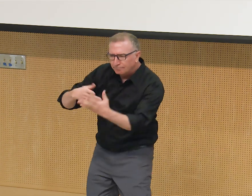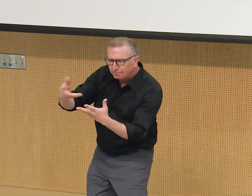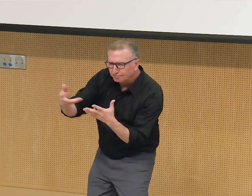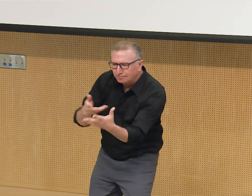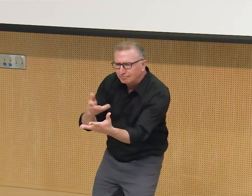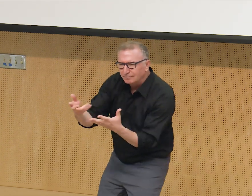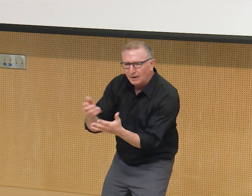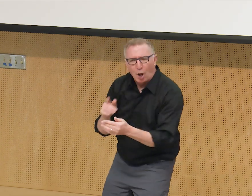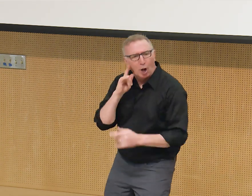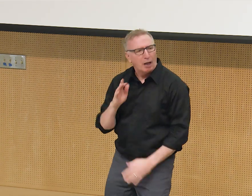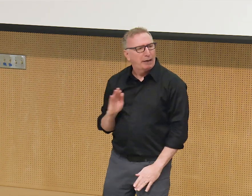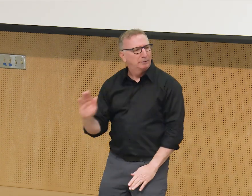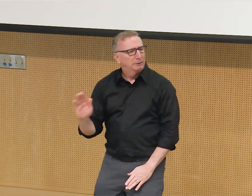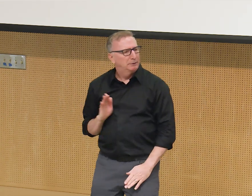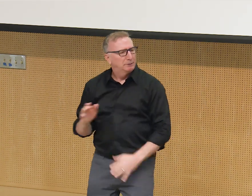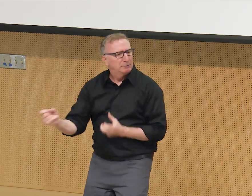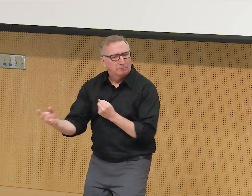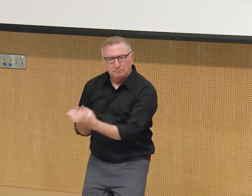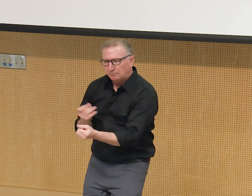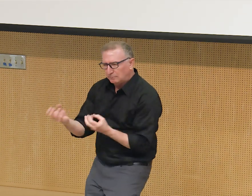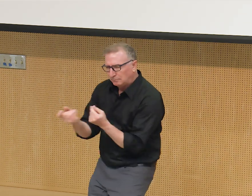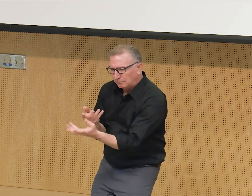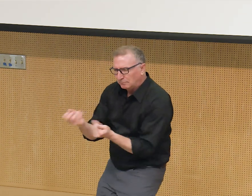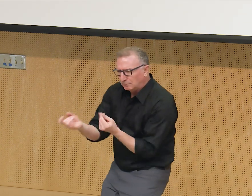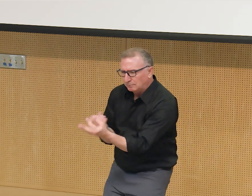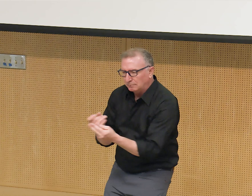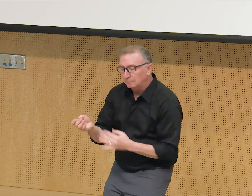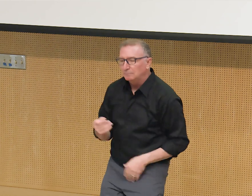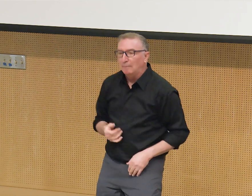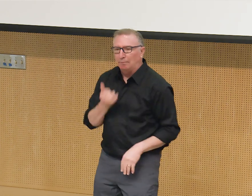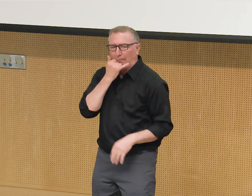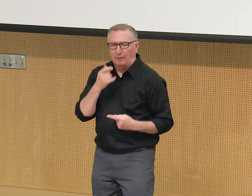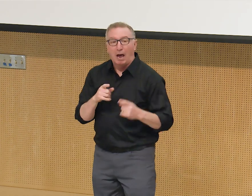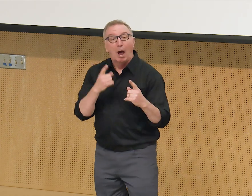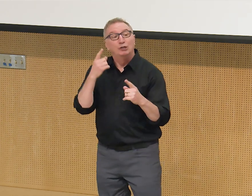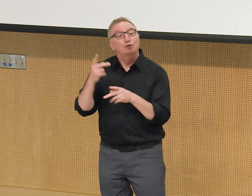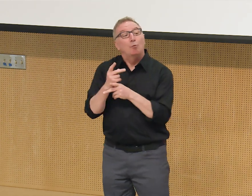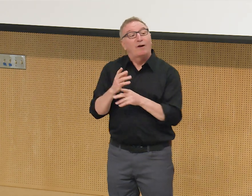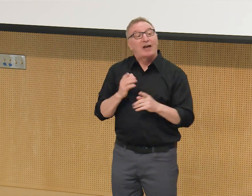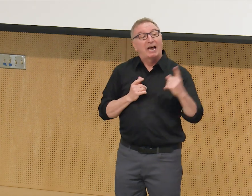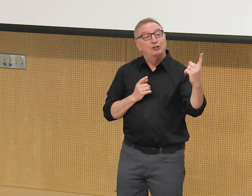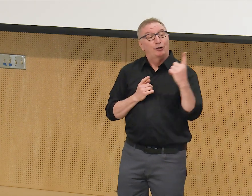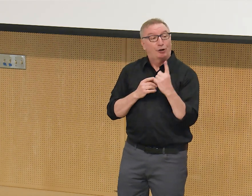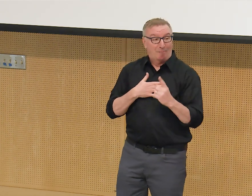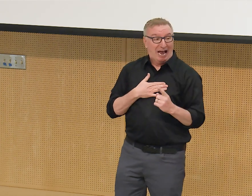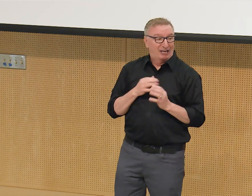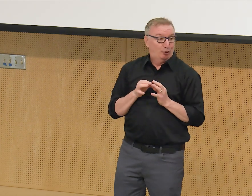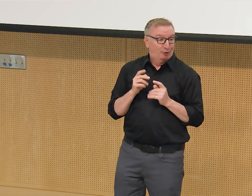that he could not understand what was going on, and so, I started adding more to my interpretation,